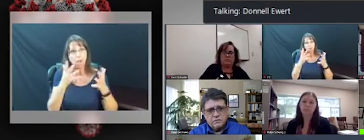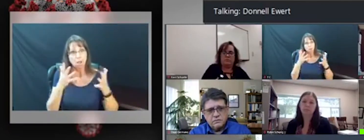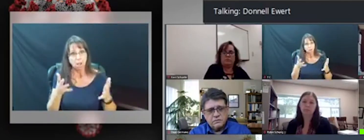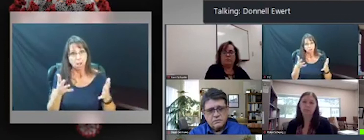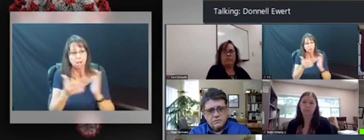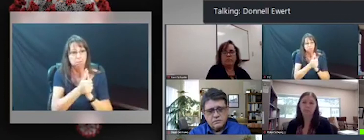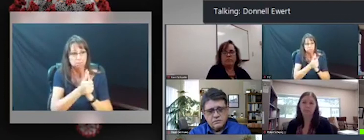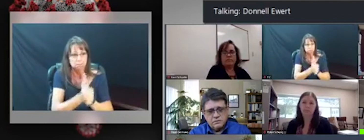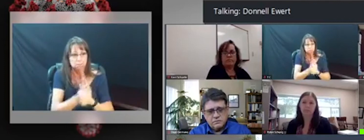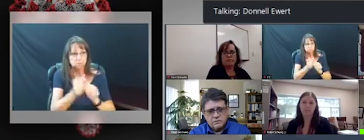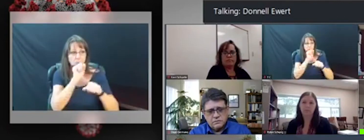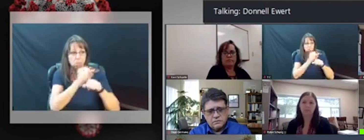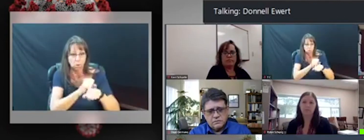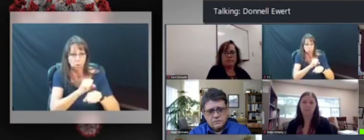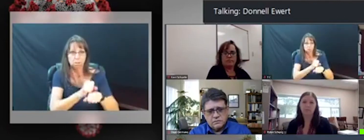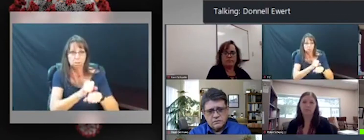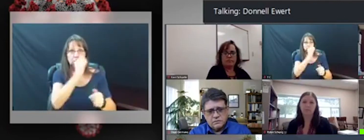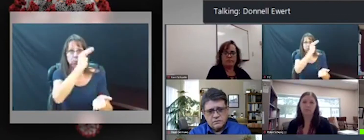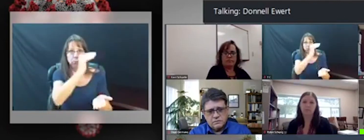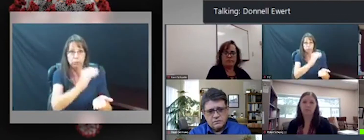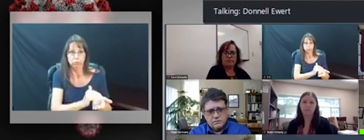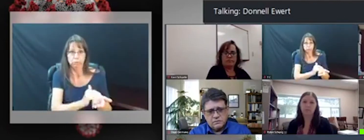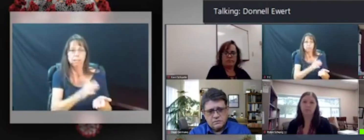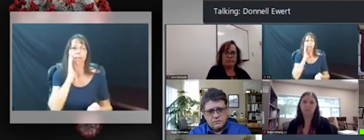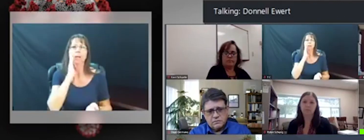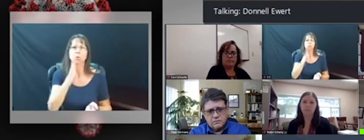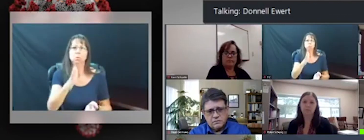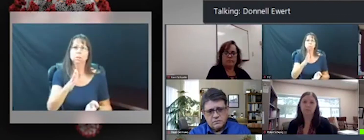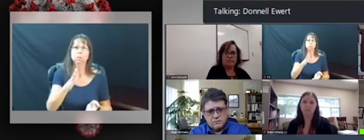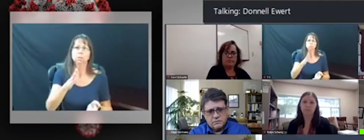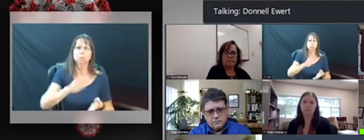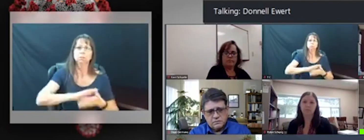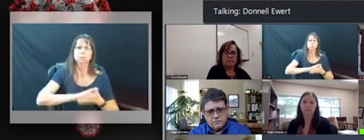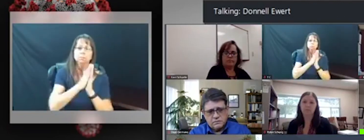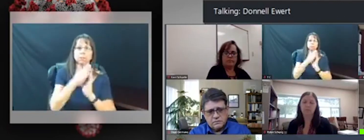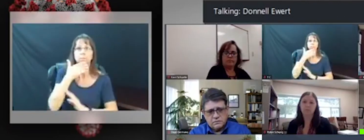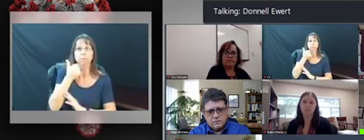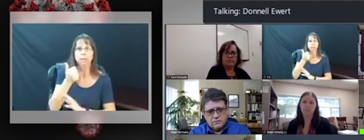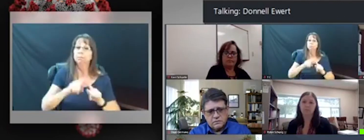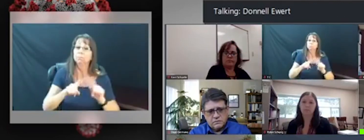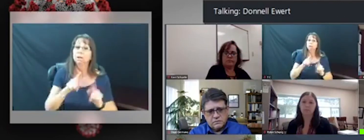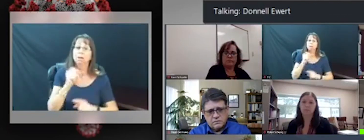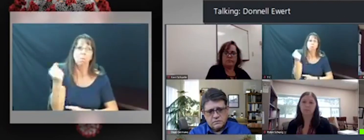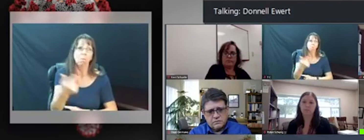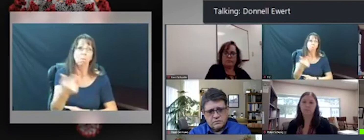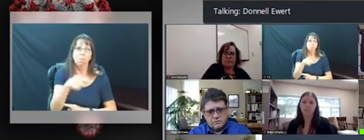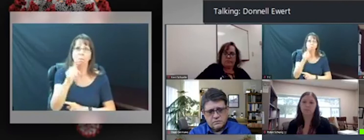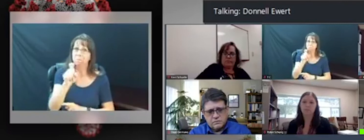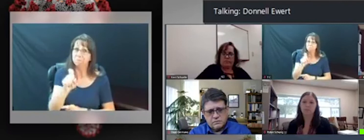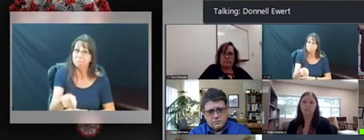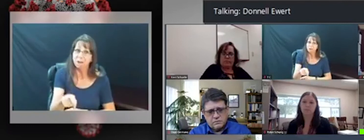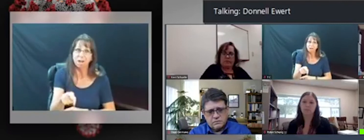turn around. But I think everyone's got to do their part. We can't do it alone. We need the